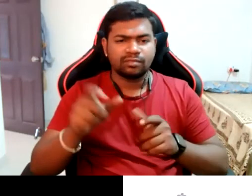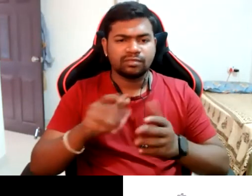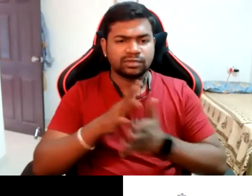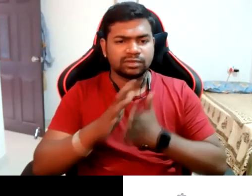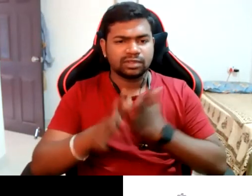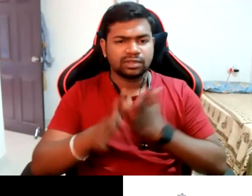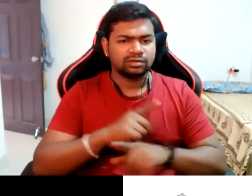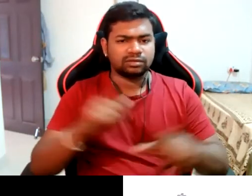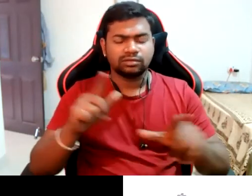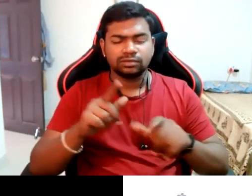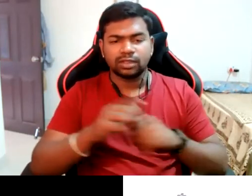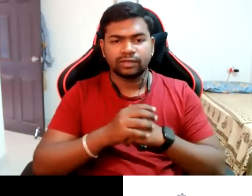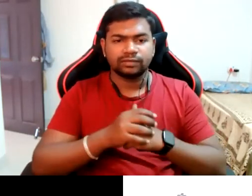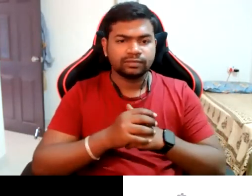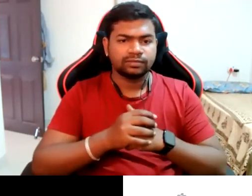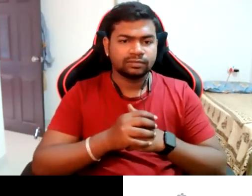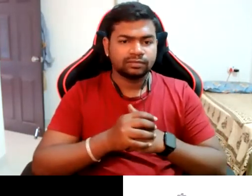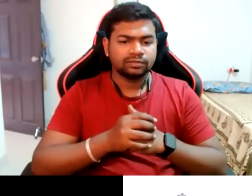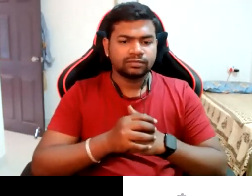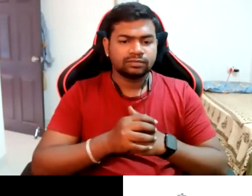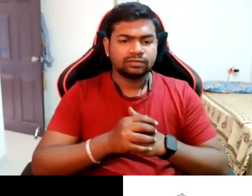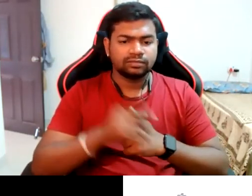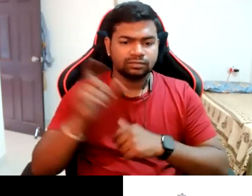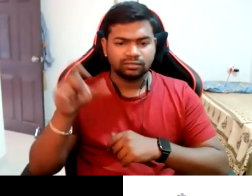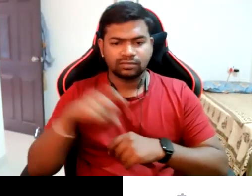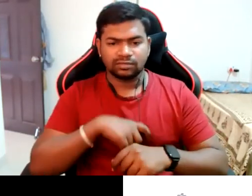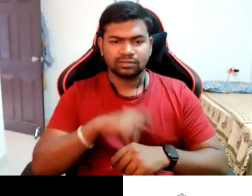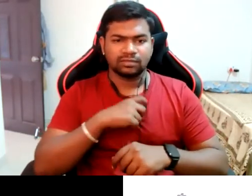so i think there are very different people with hearing impairments.